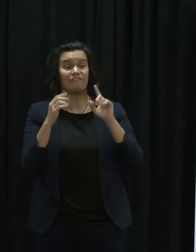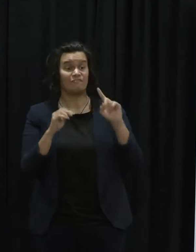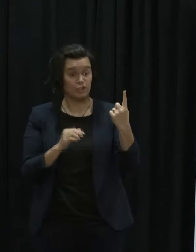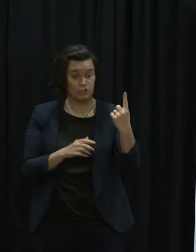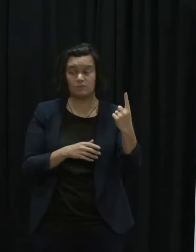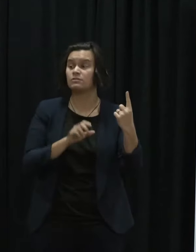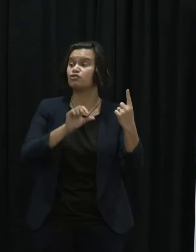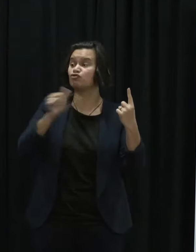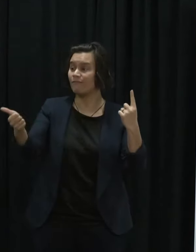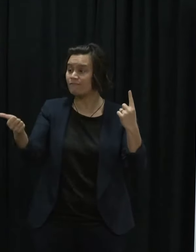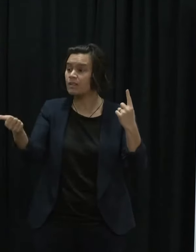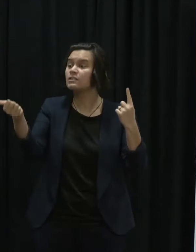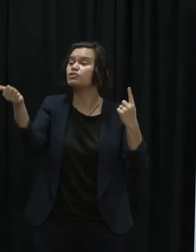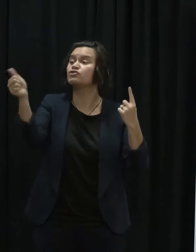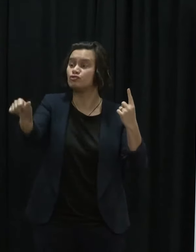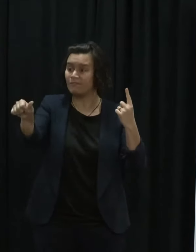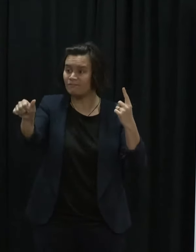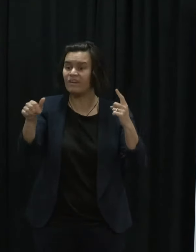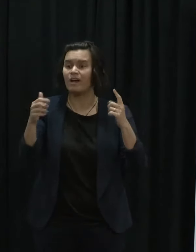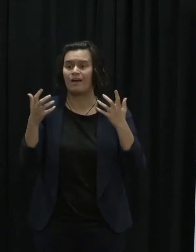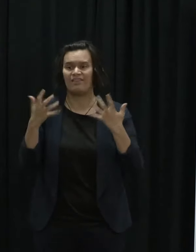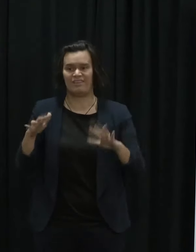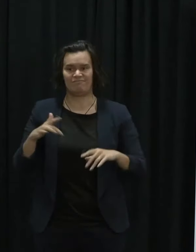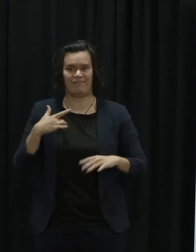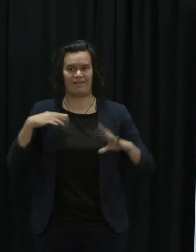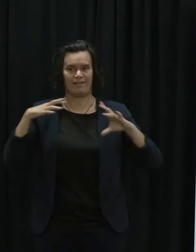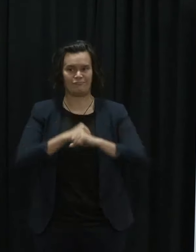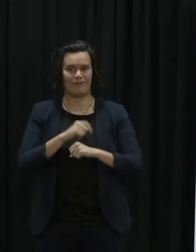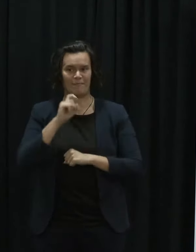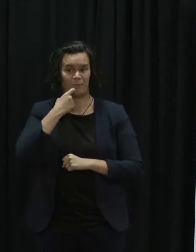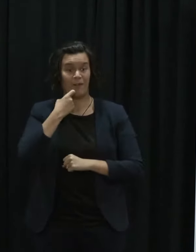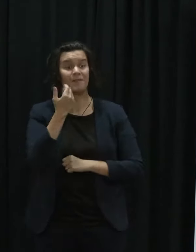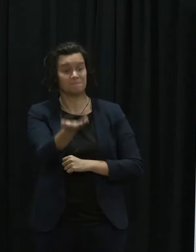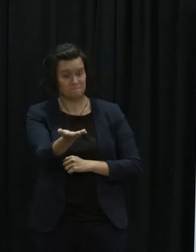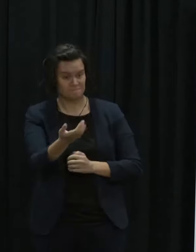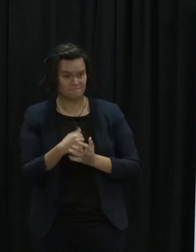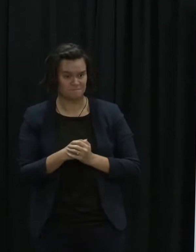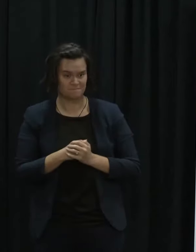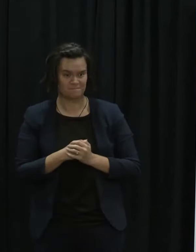versions of who was still working in the same outlets.